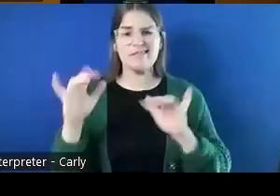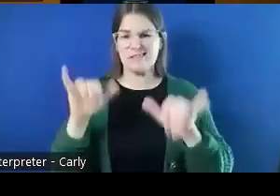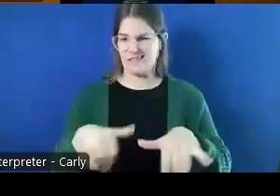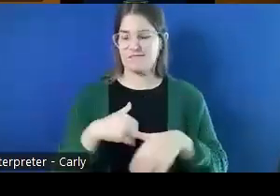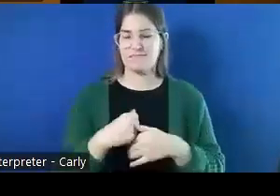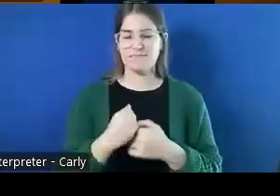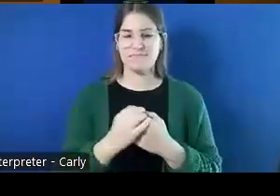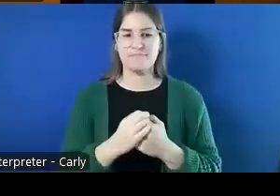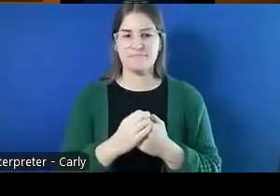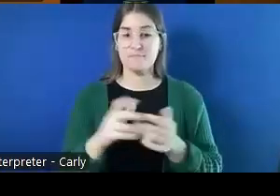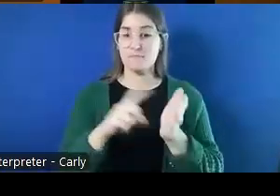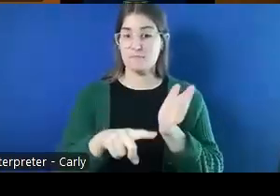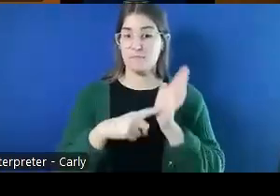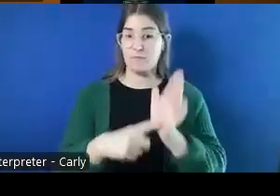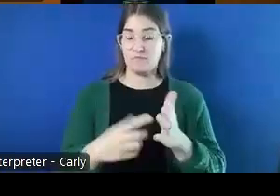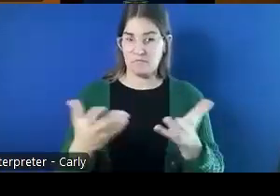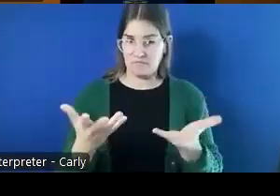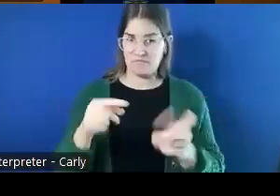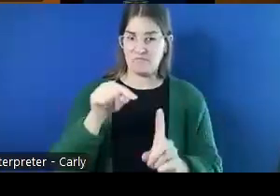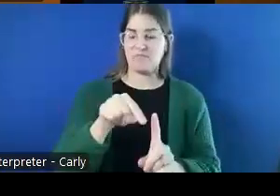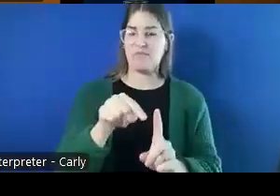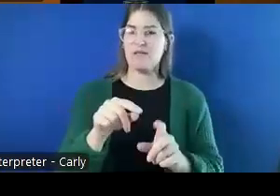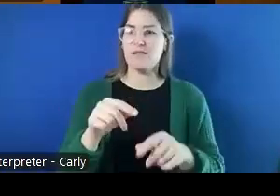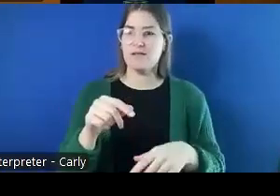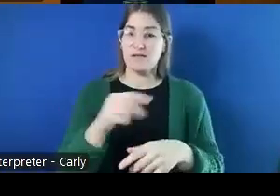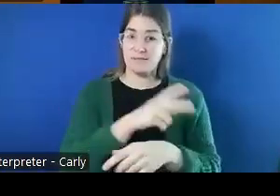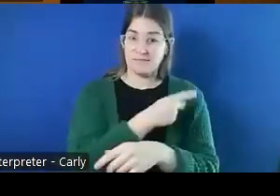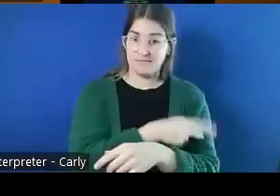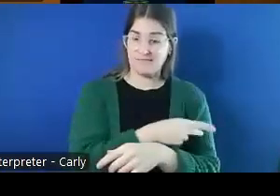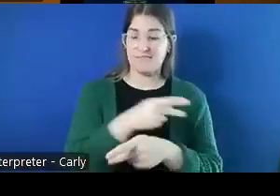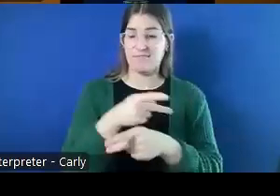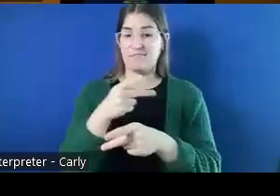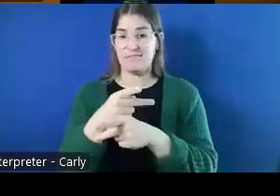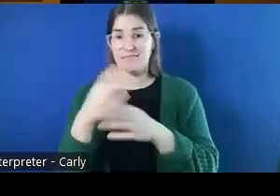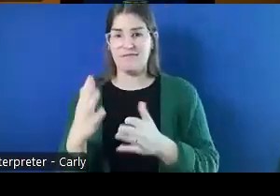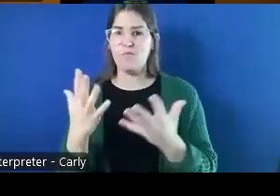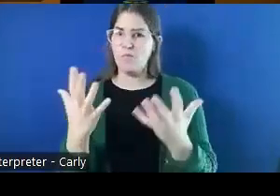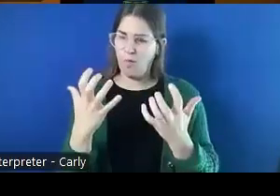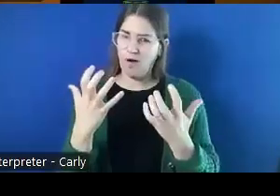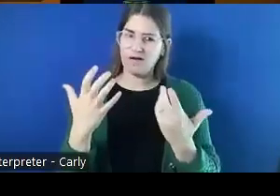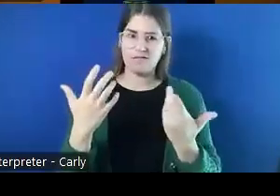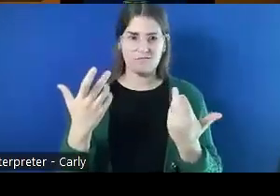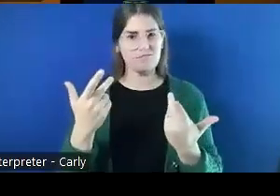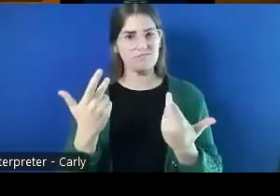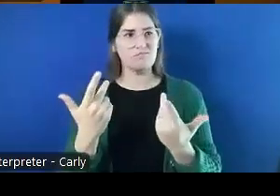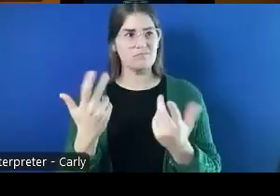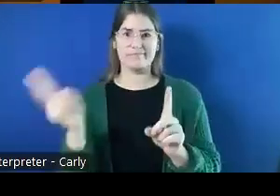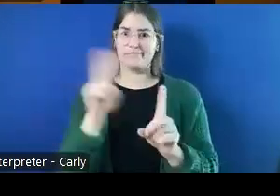has shown that patients and caregivers do seek practical tools so there is um a facet of managing